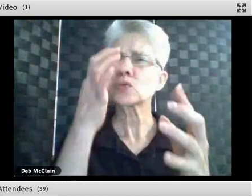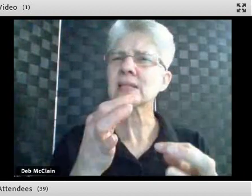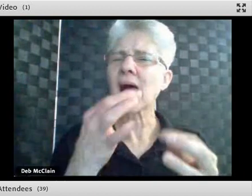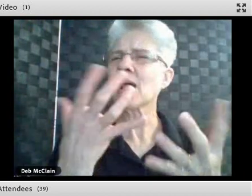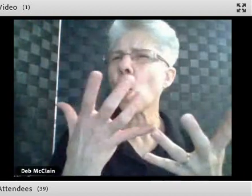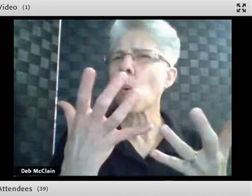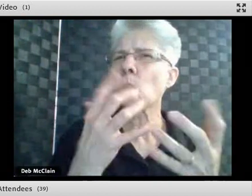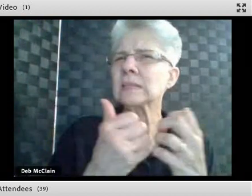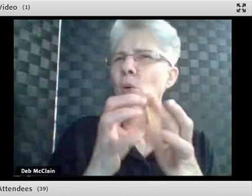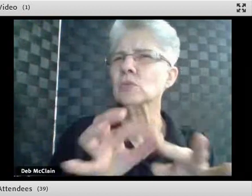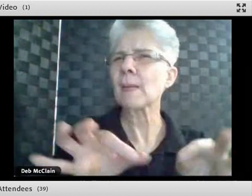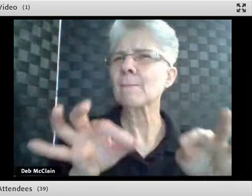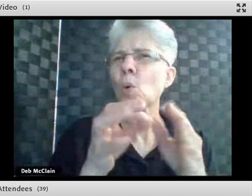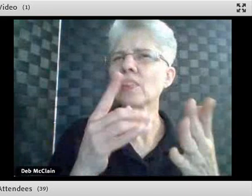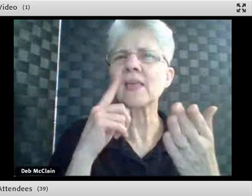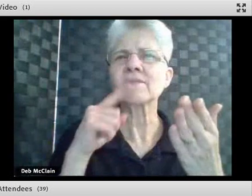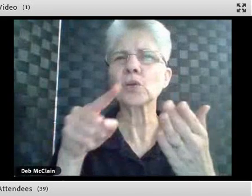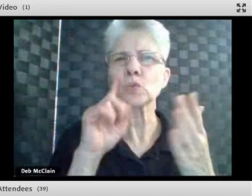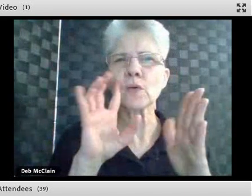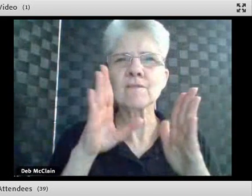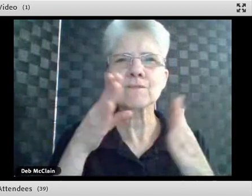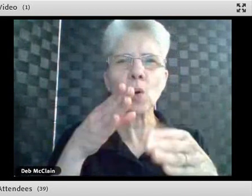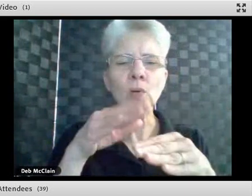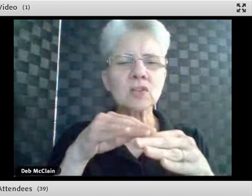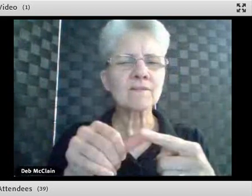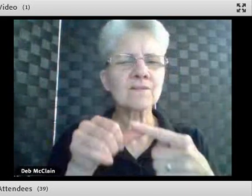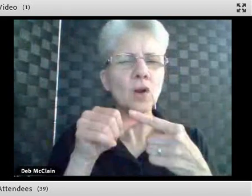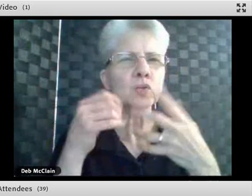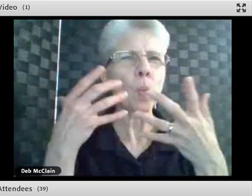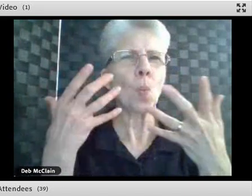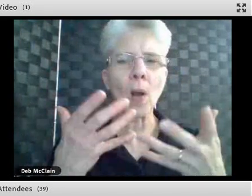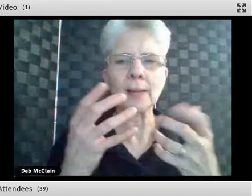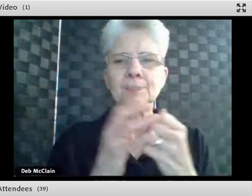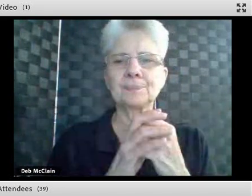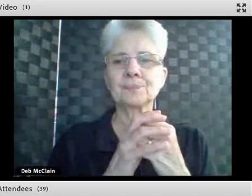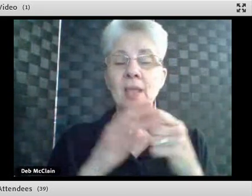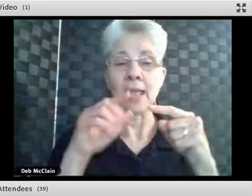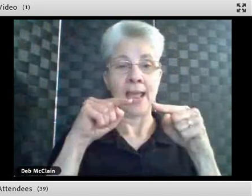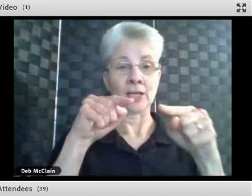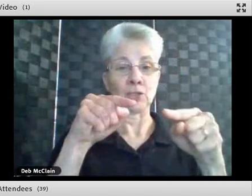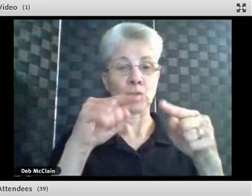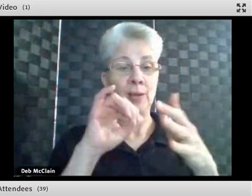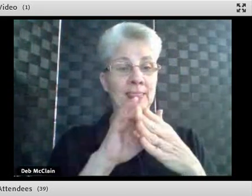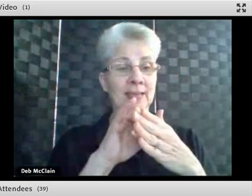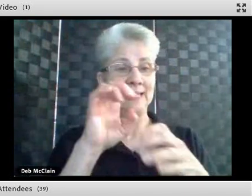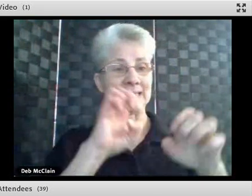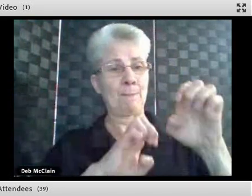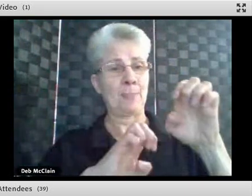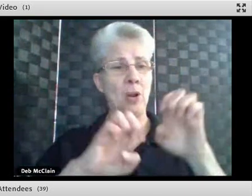what is the most important thing for you to focus on first. And throughout all of this sort of experimenting